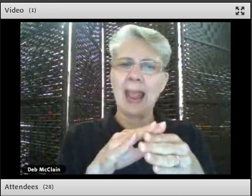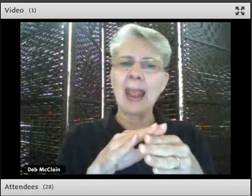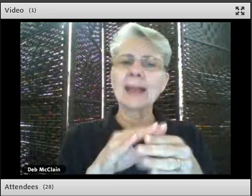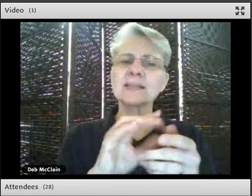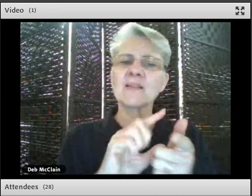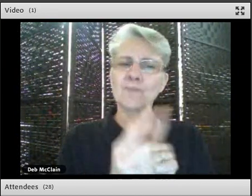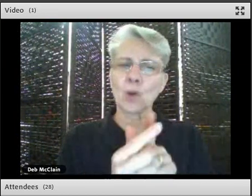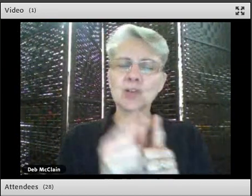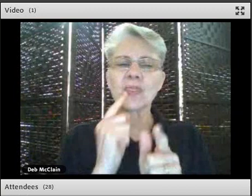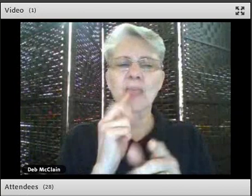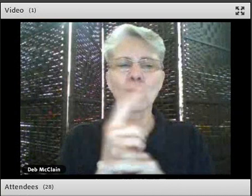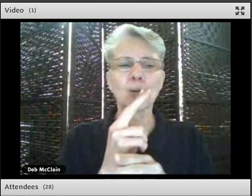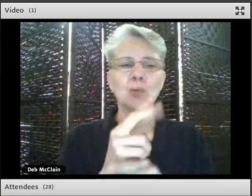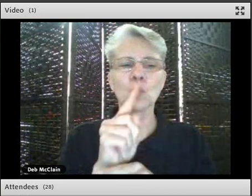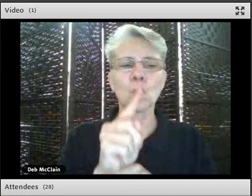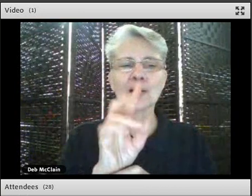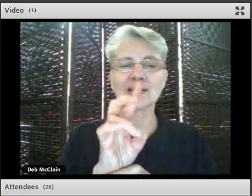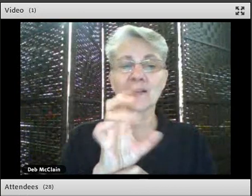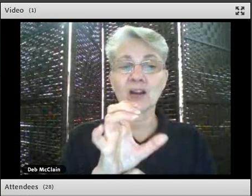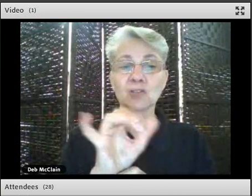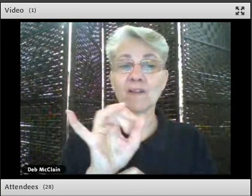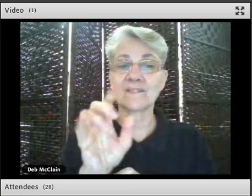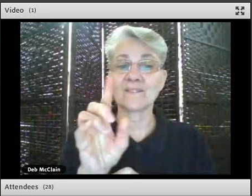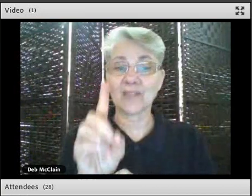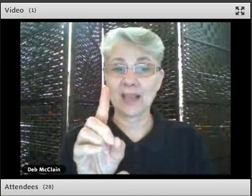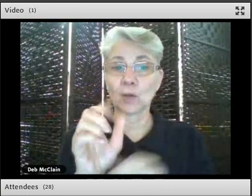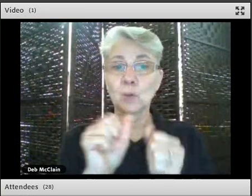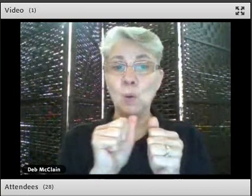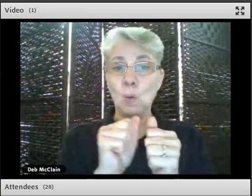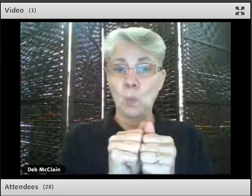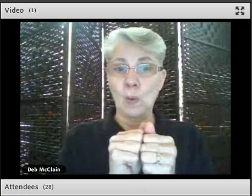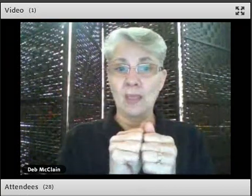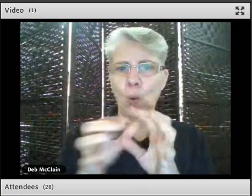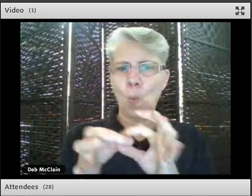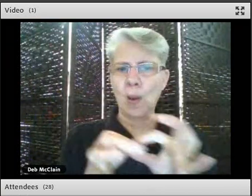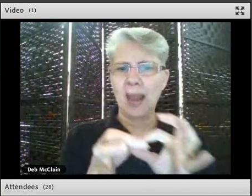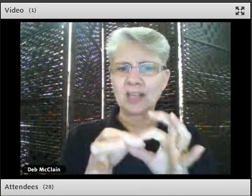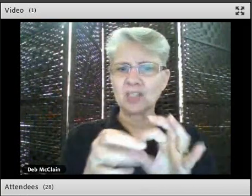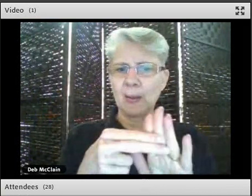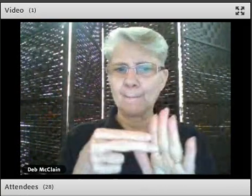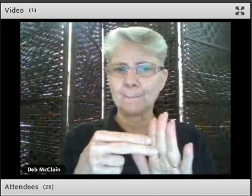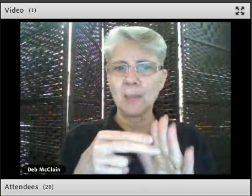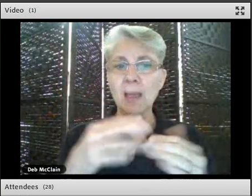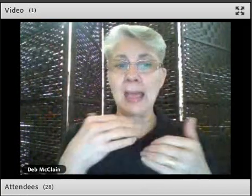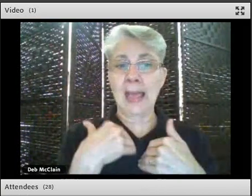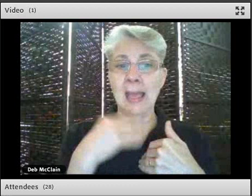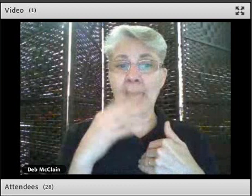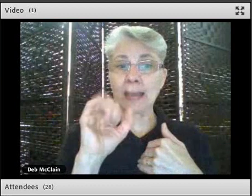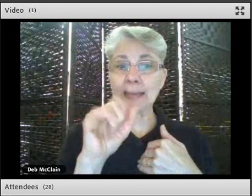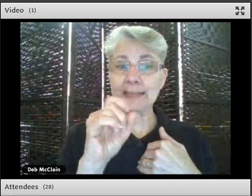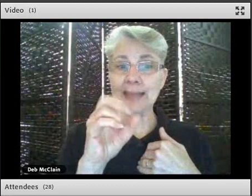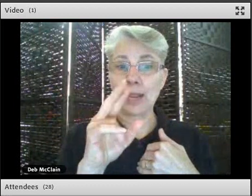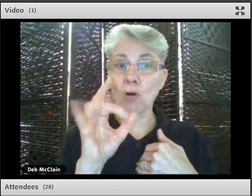and then have the authorized access point for that particular short story, the first one that's named,